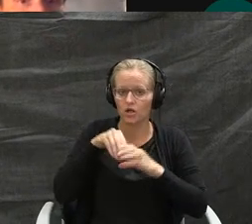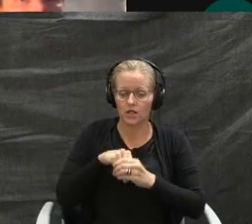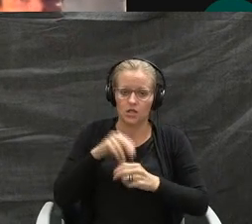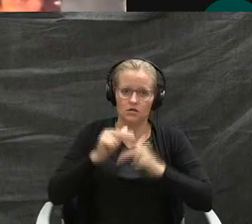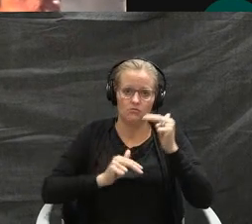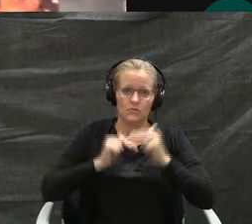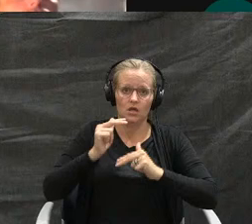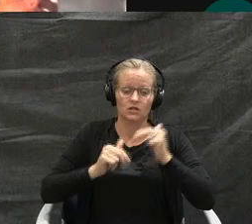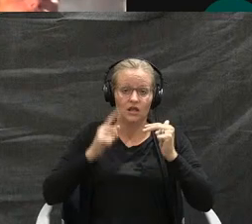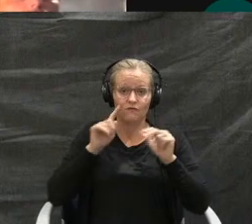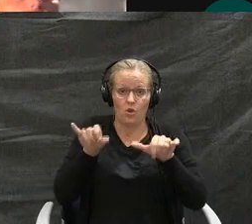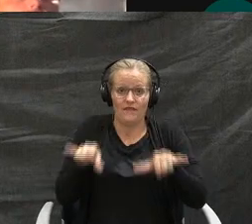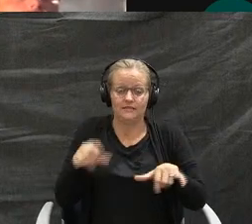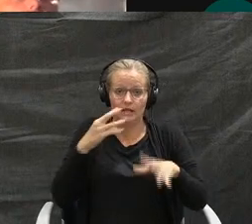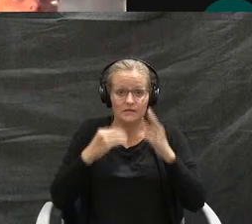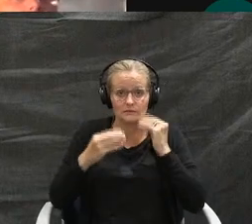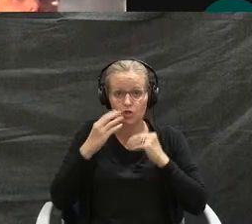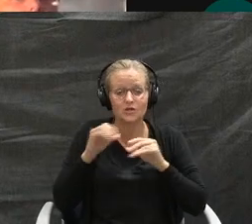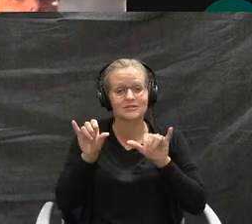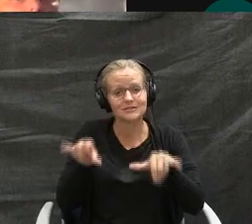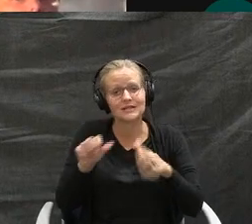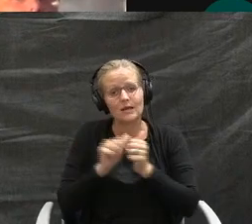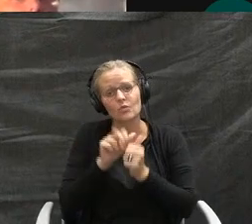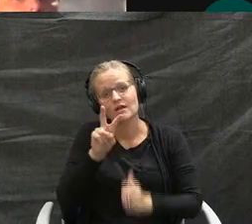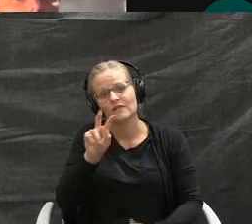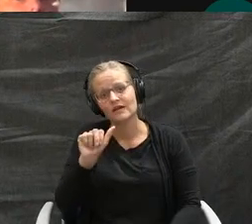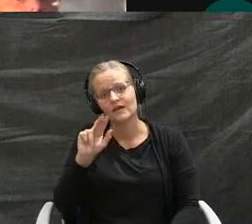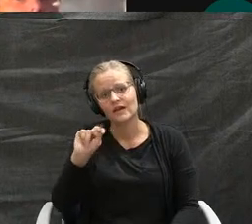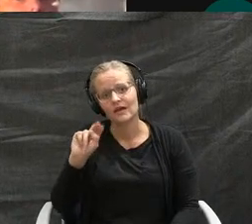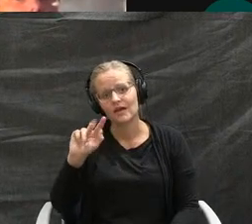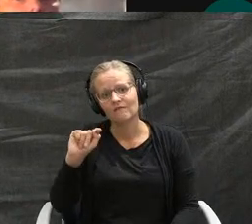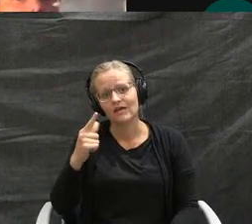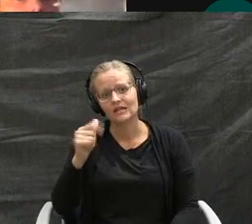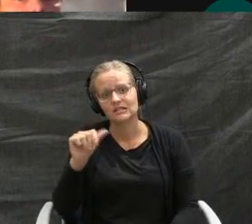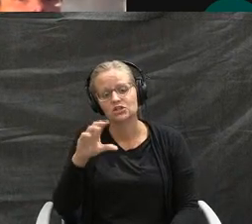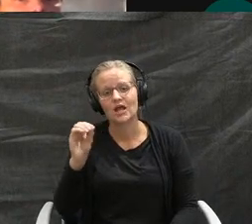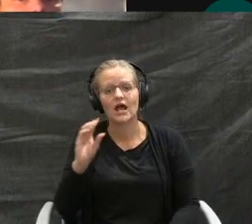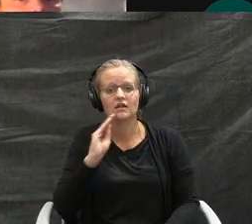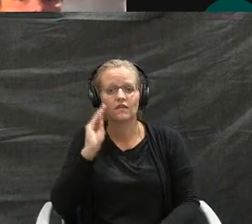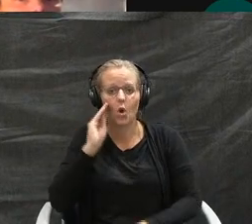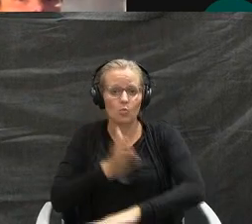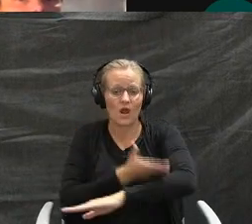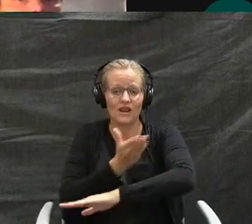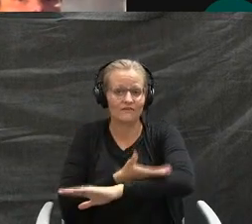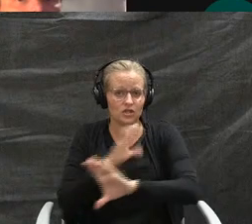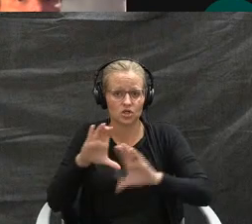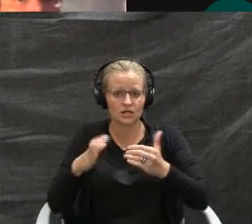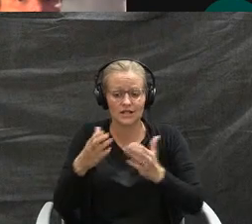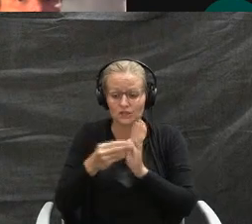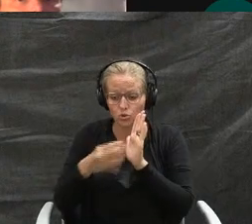launching the new physics home renovation class. We need to have students have access to the building to do that.